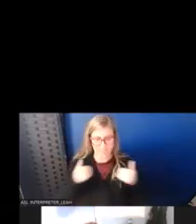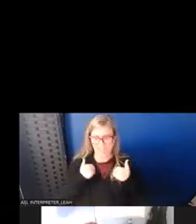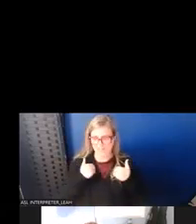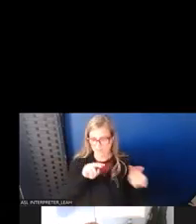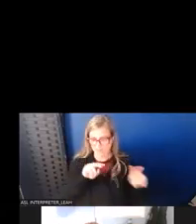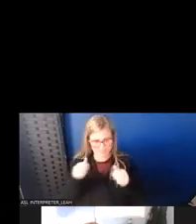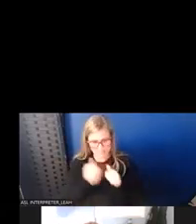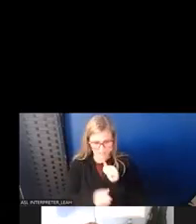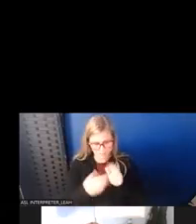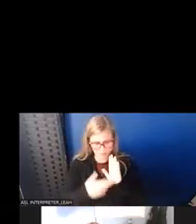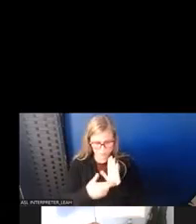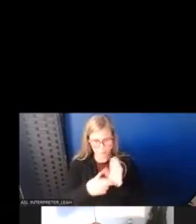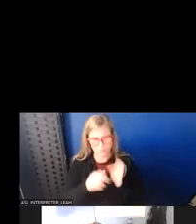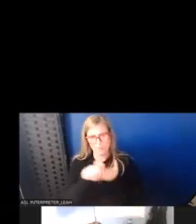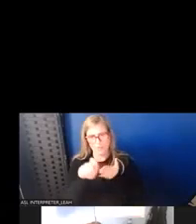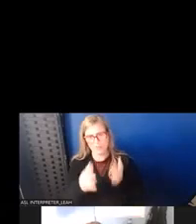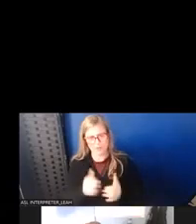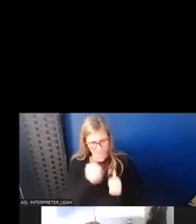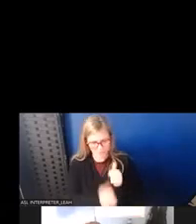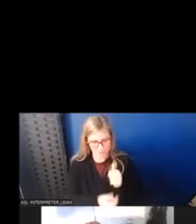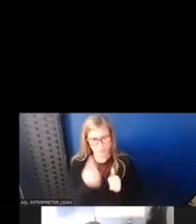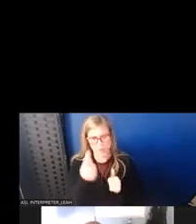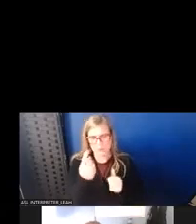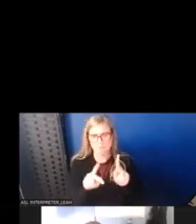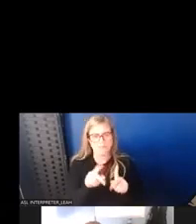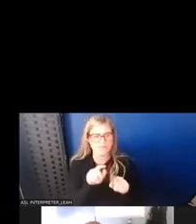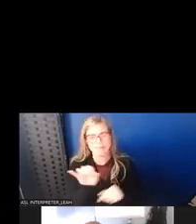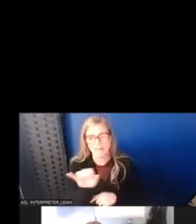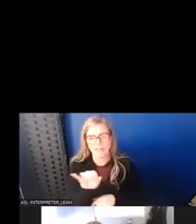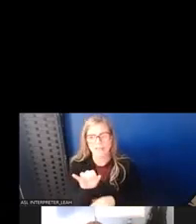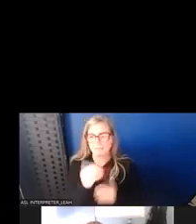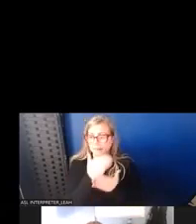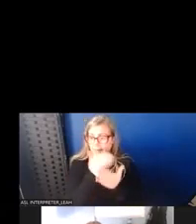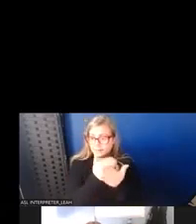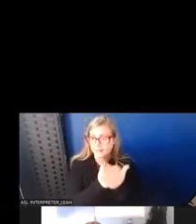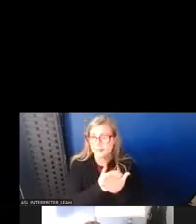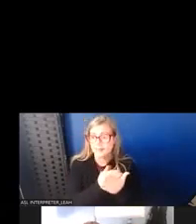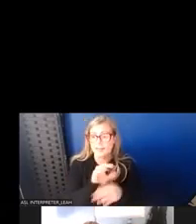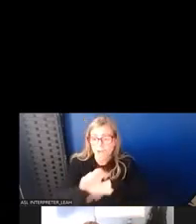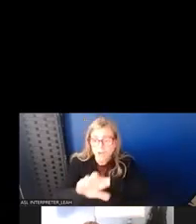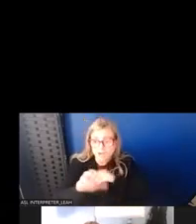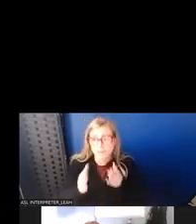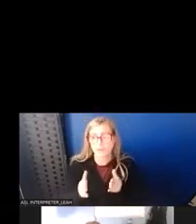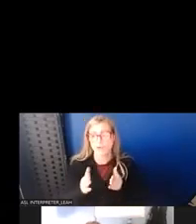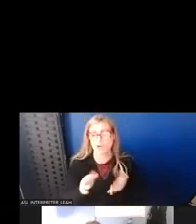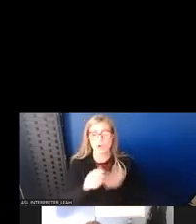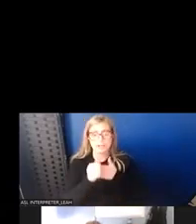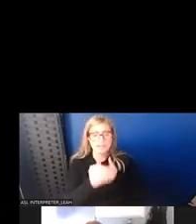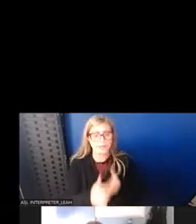So people that were like, you know, listed as a contributor, as a leader, writer, coordinator, conceiver,